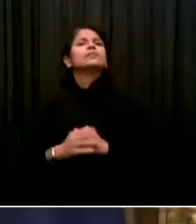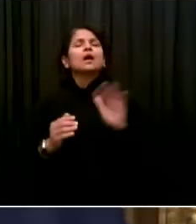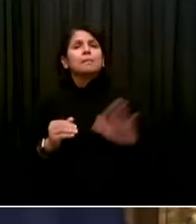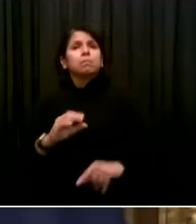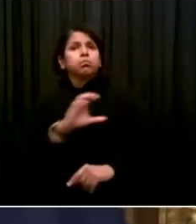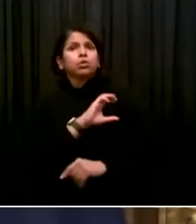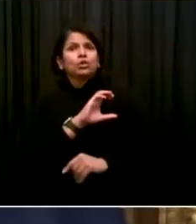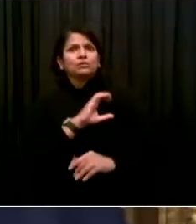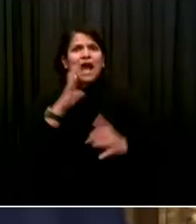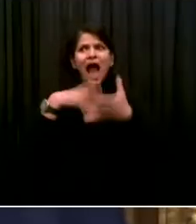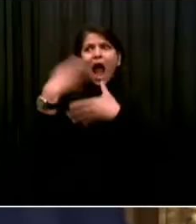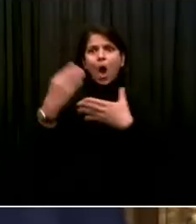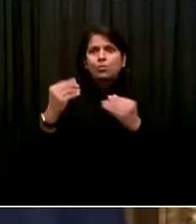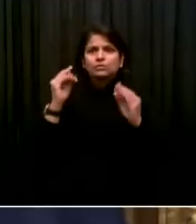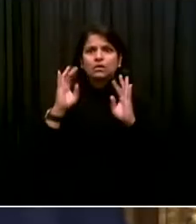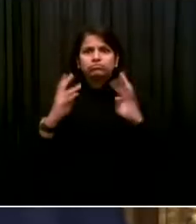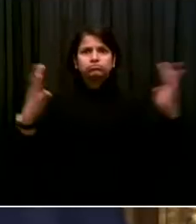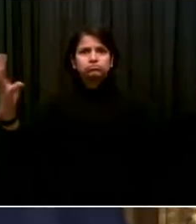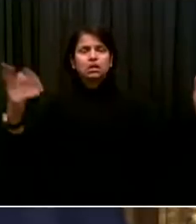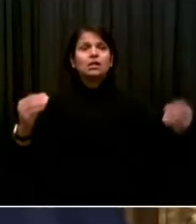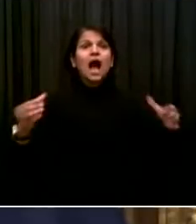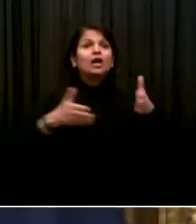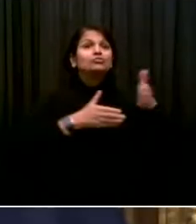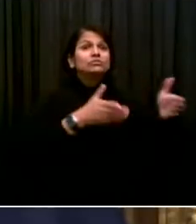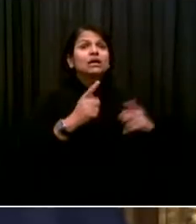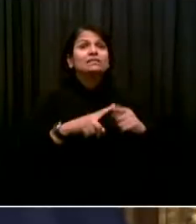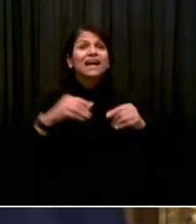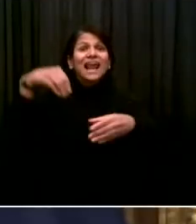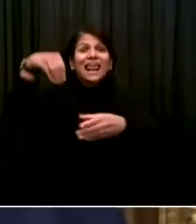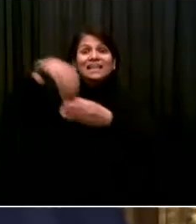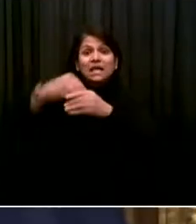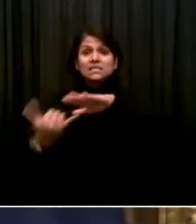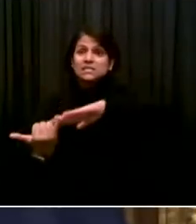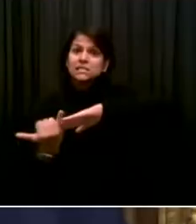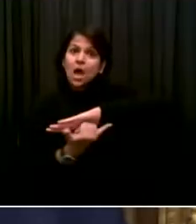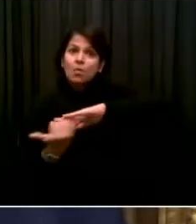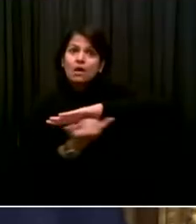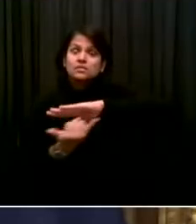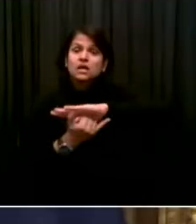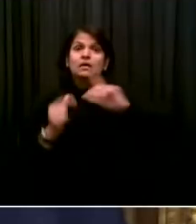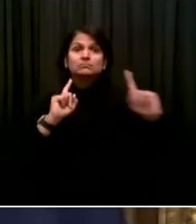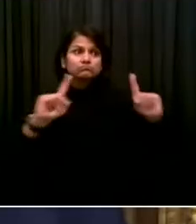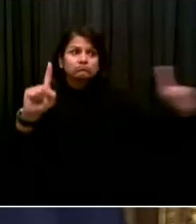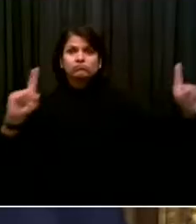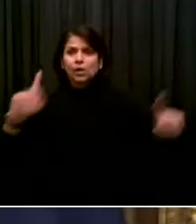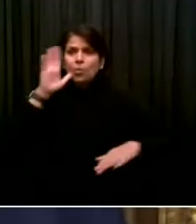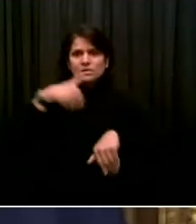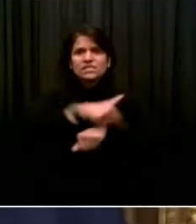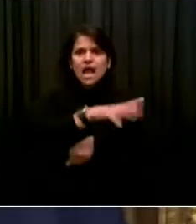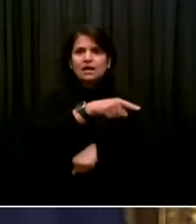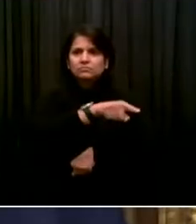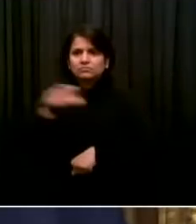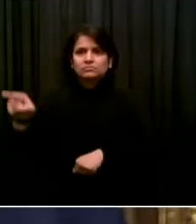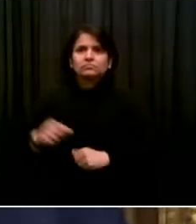OFFICEROS N THE STREETS AND IN THE SUBWAYS AND GET OR UCOURTS